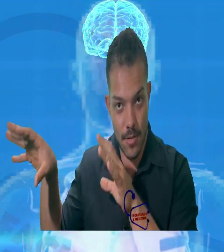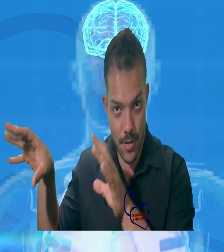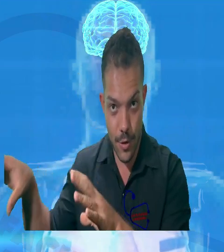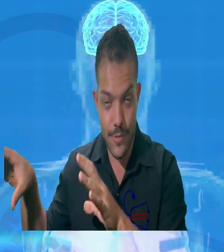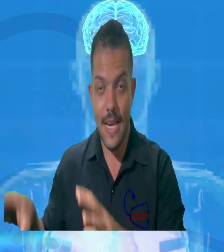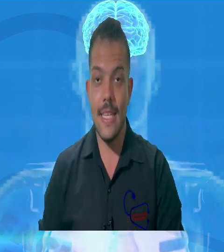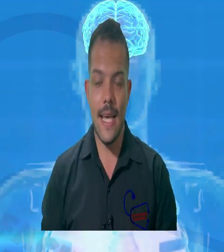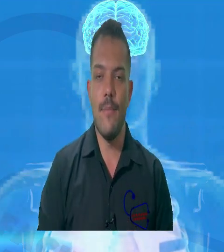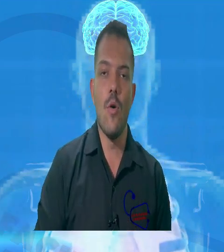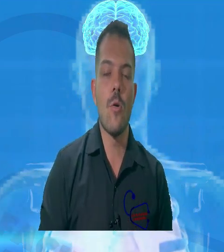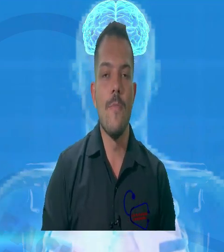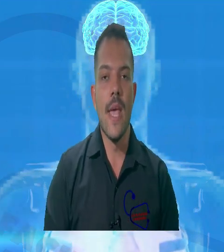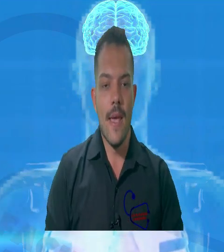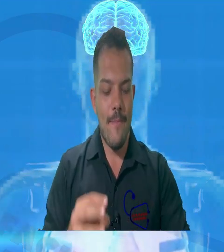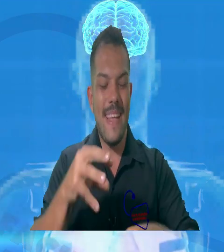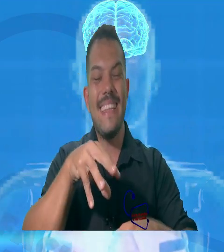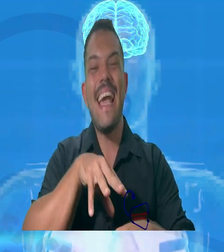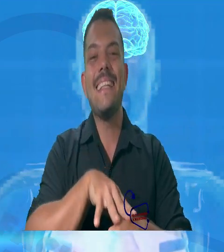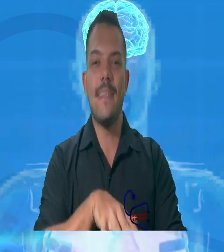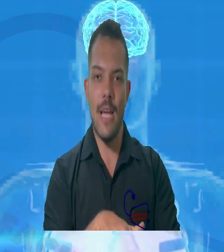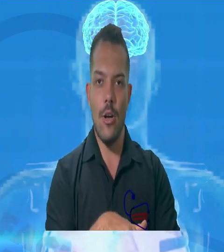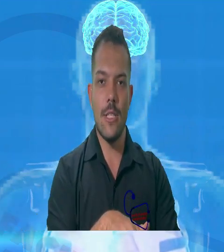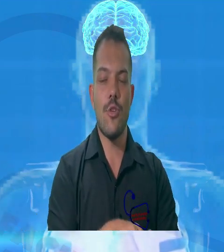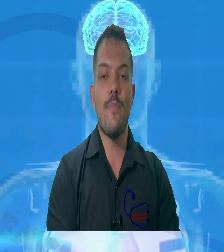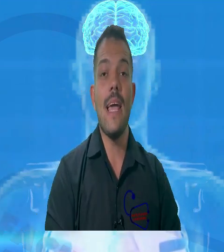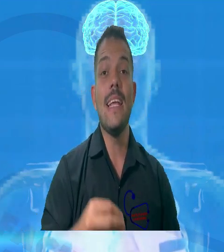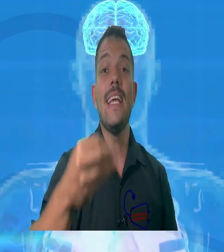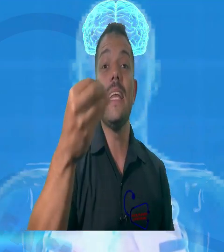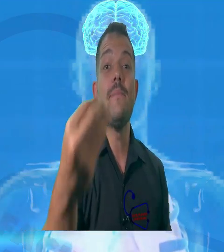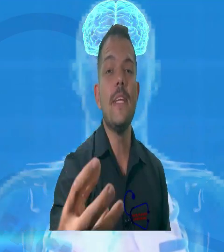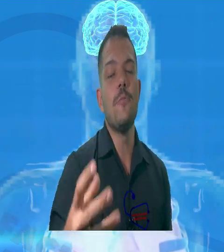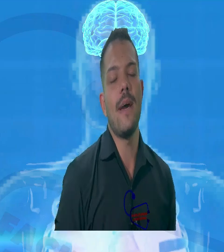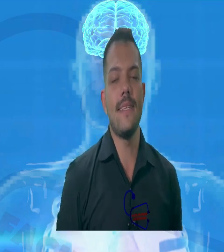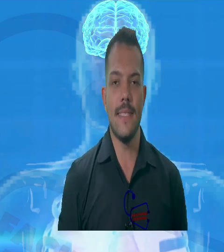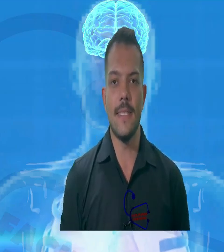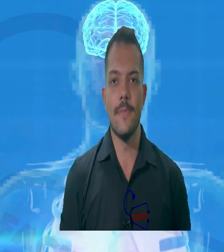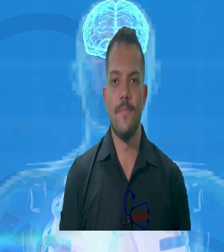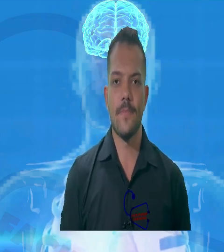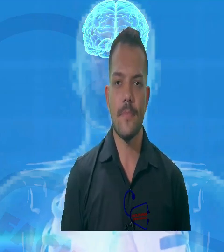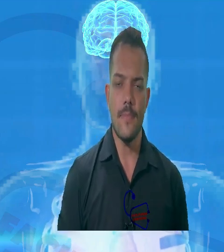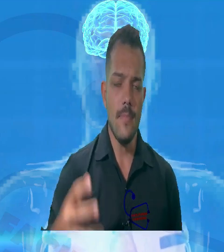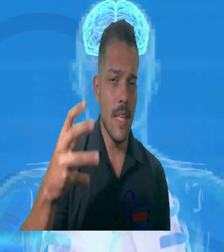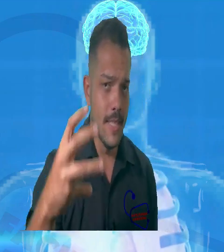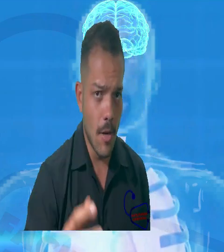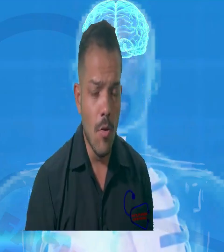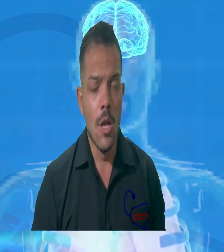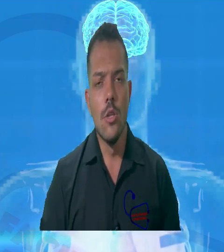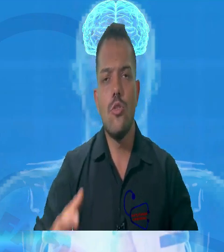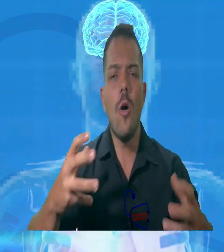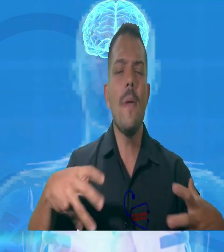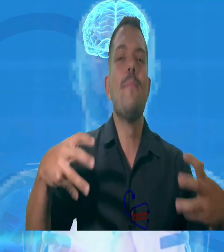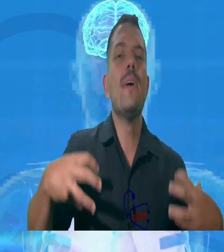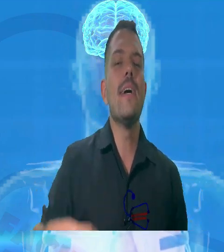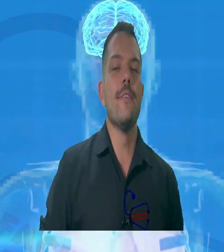I will tell you about in a moment, to penetrate your skin better and eliminate the parasite. So take it bath